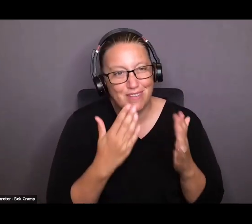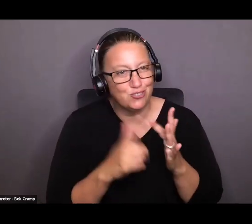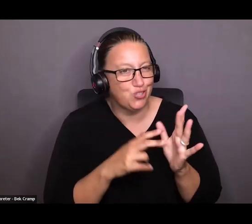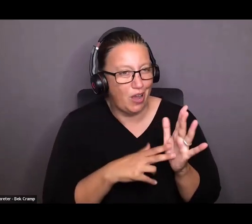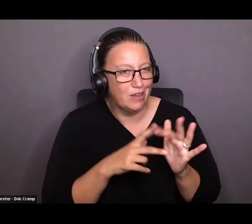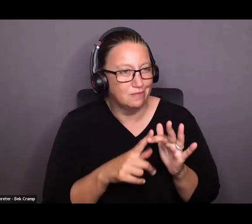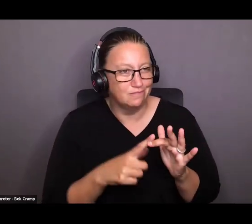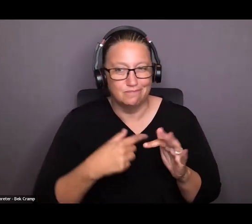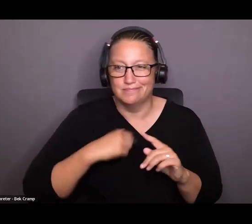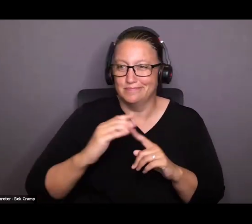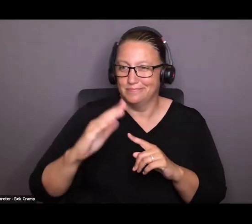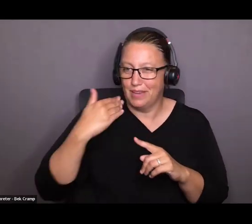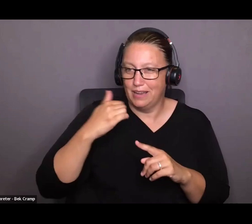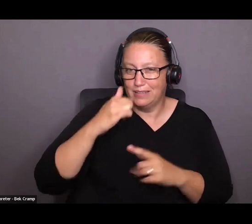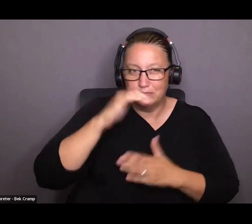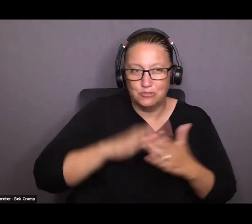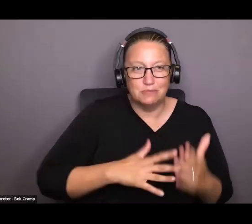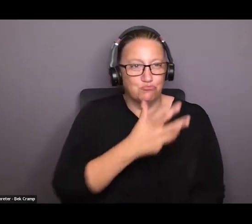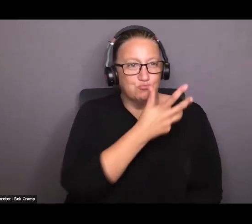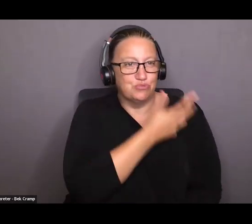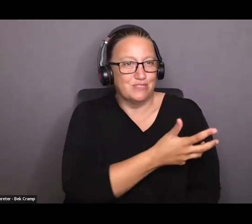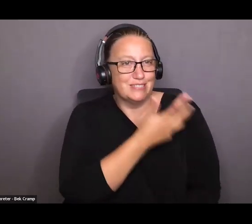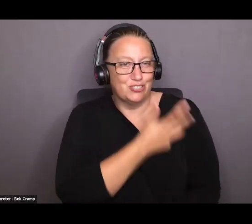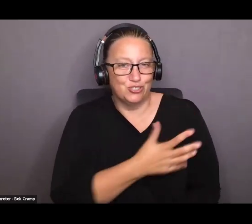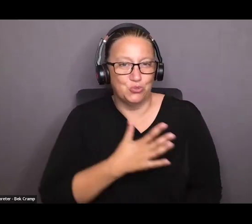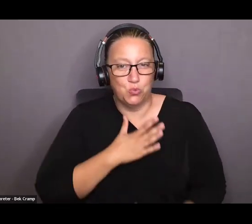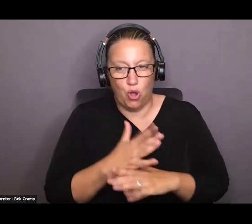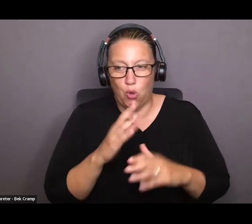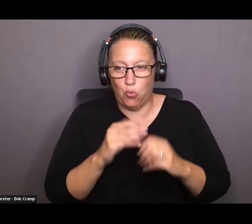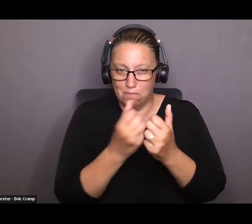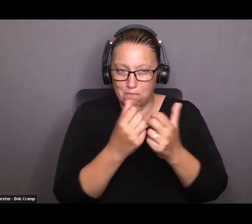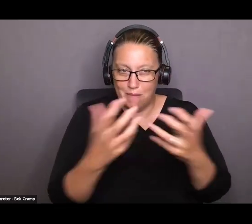in a number of universities with researchers, and now working with the disability community